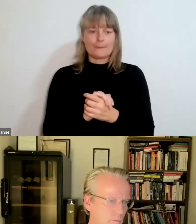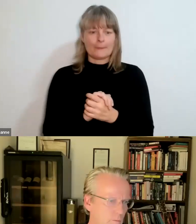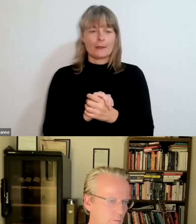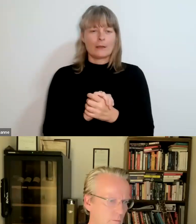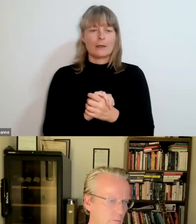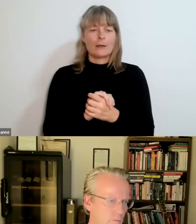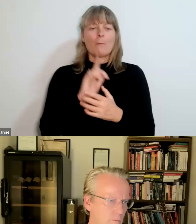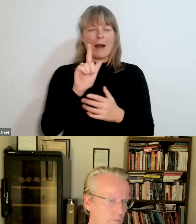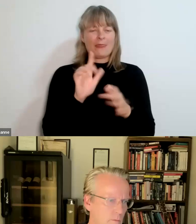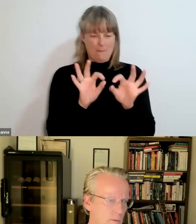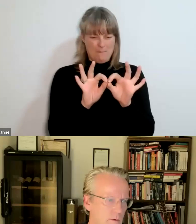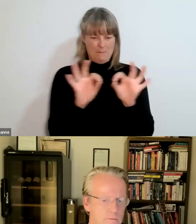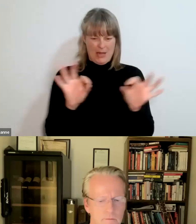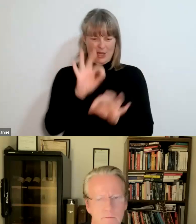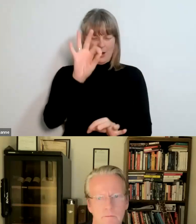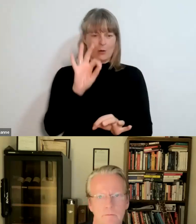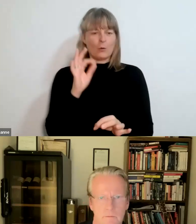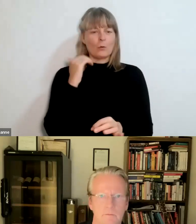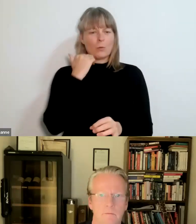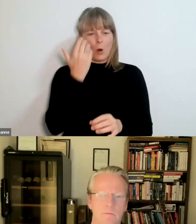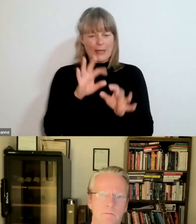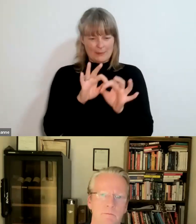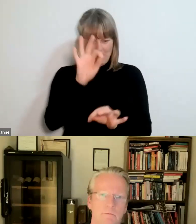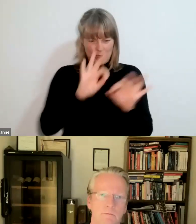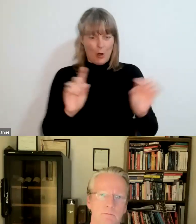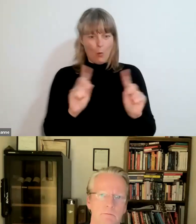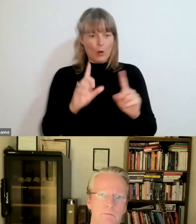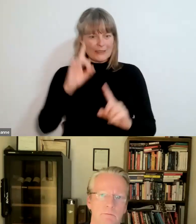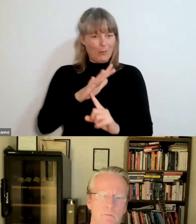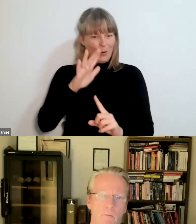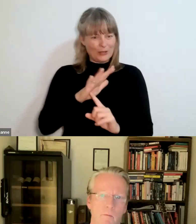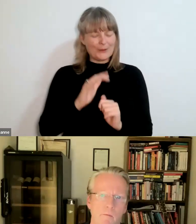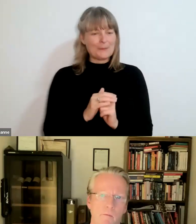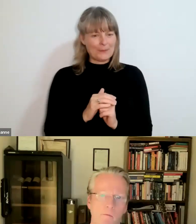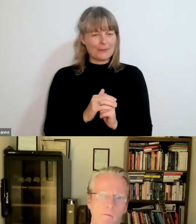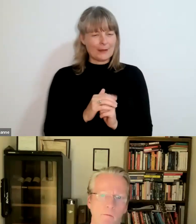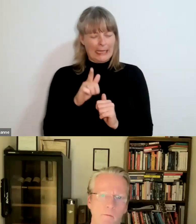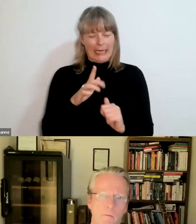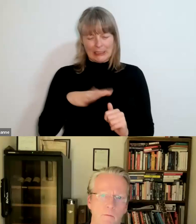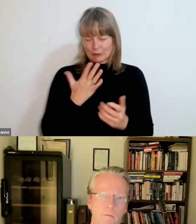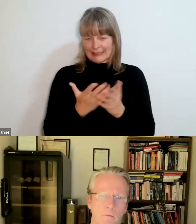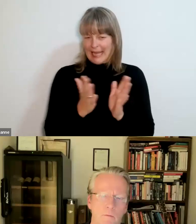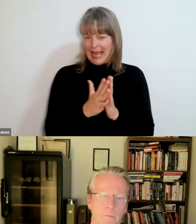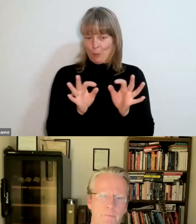anyone who is online, I haven't done a full school by school scope yet. But I want to just